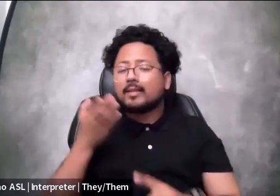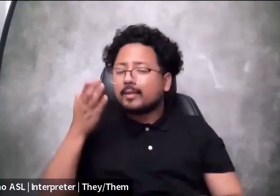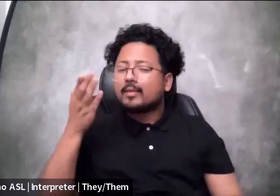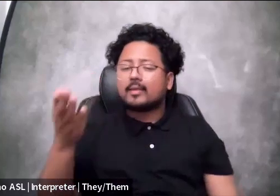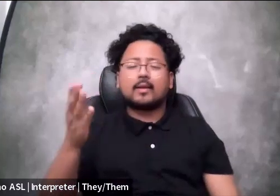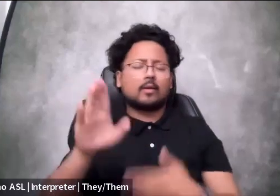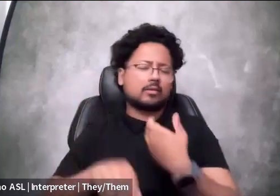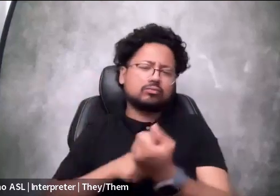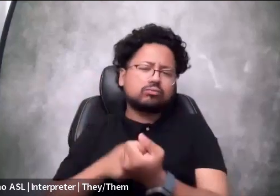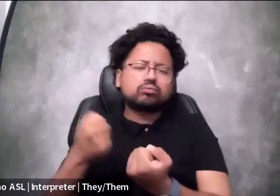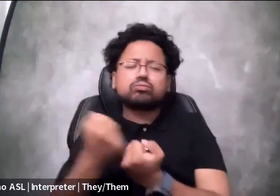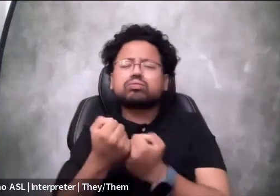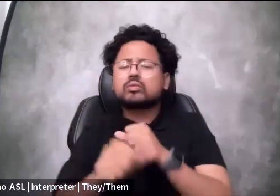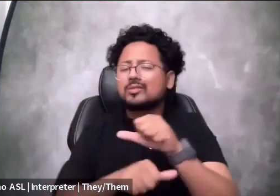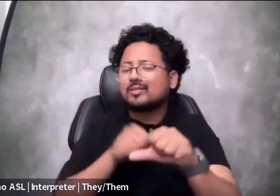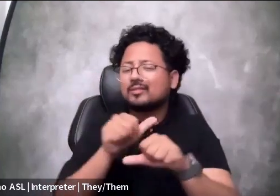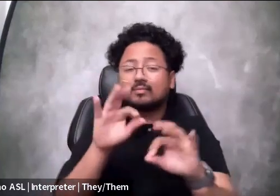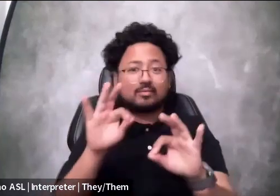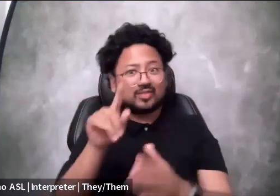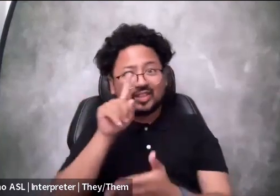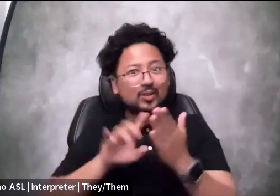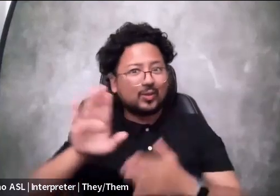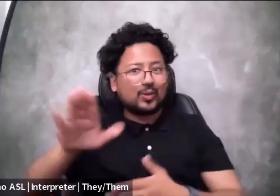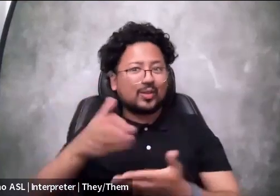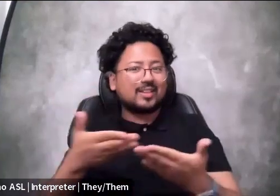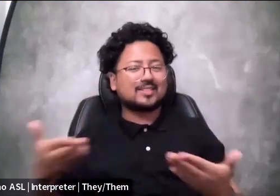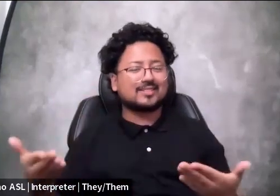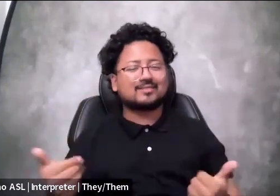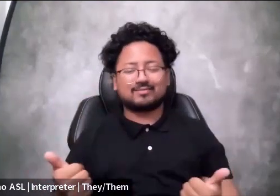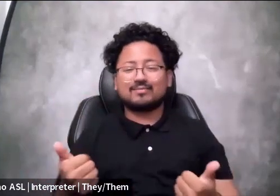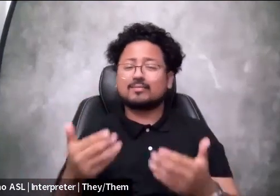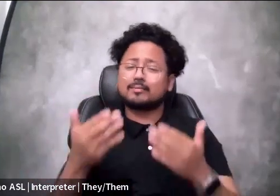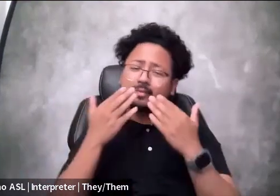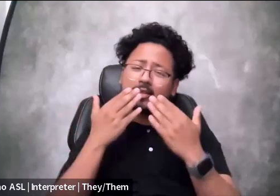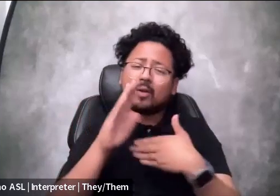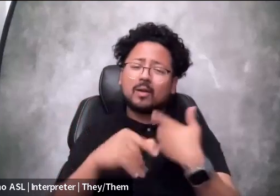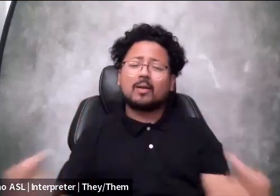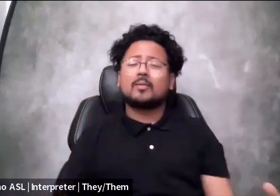so definitely check them out and see what they've got coming up too. And thank you all for being here. Once again,